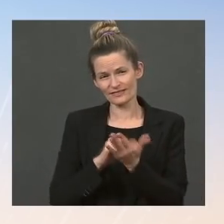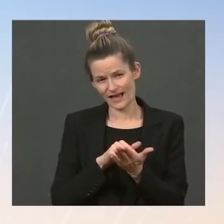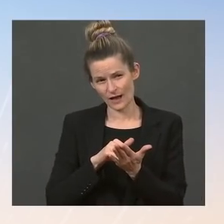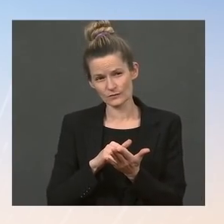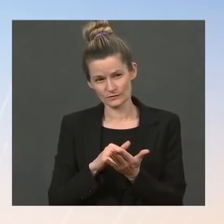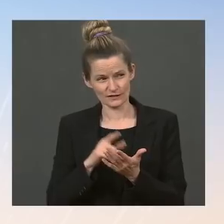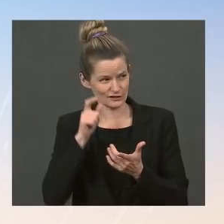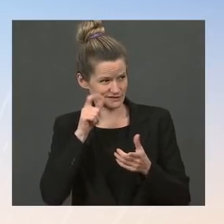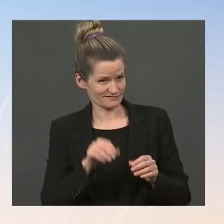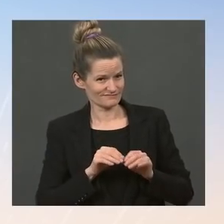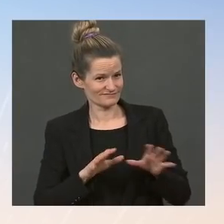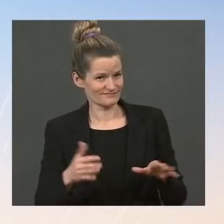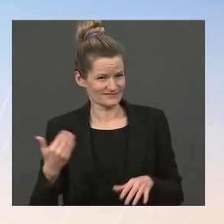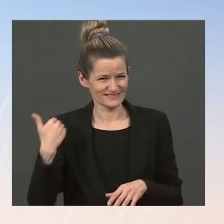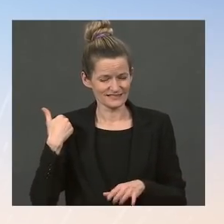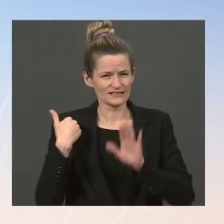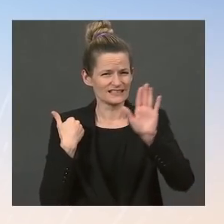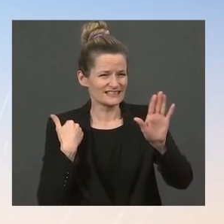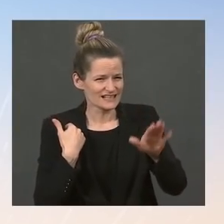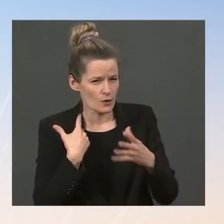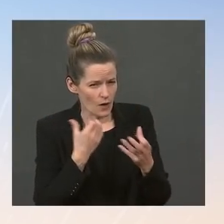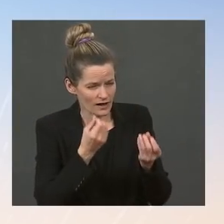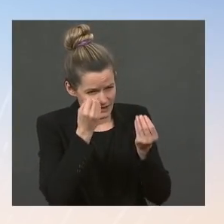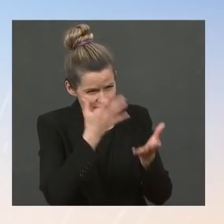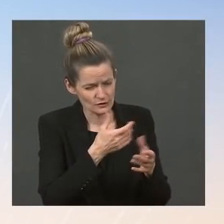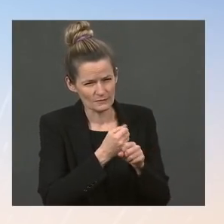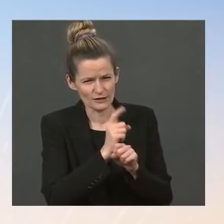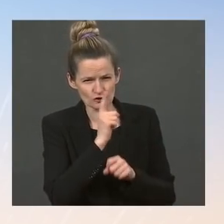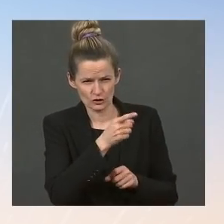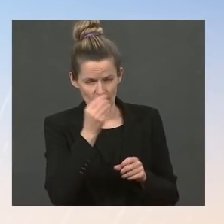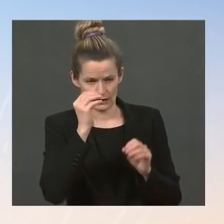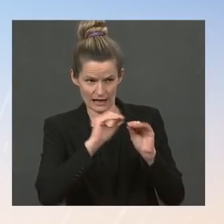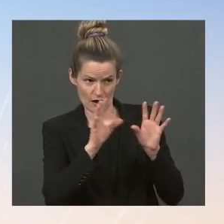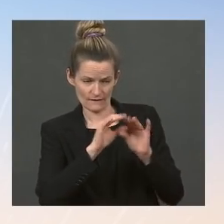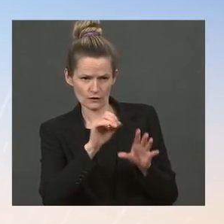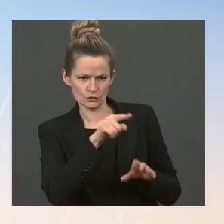and one thing that I think people need to understand for clarity -- facts -- I know you like facts --